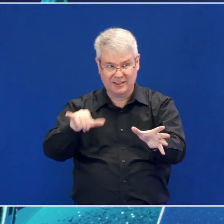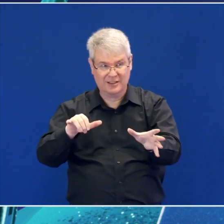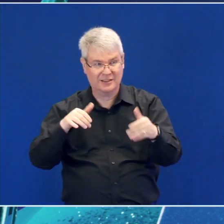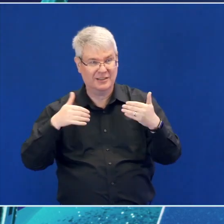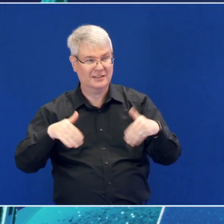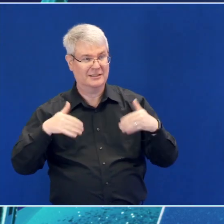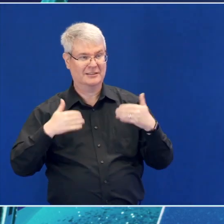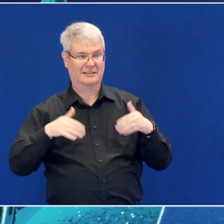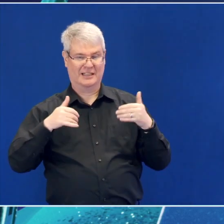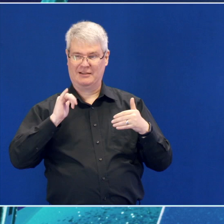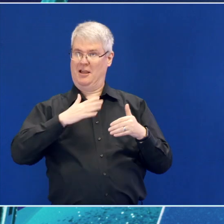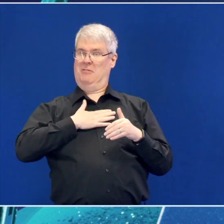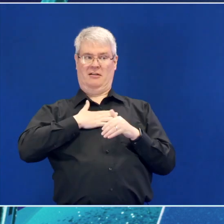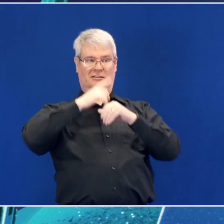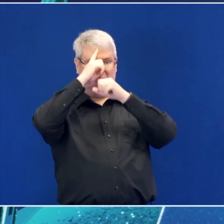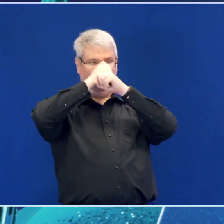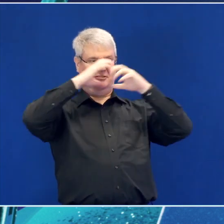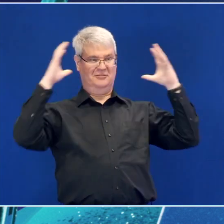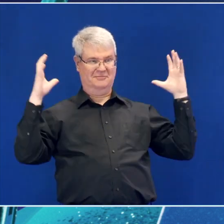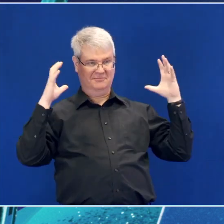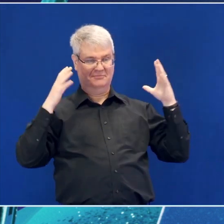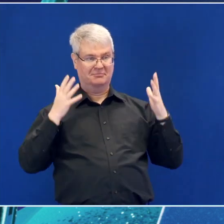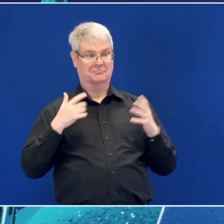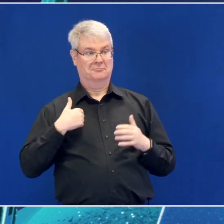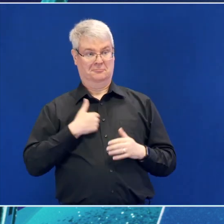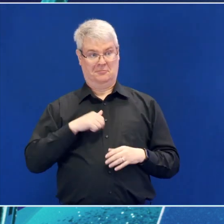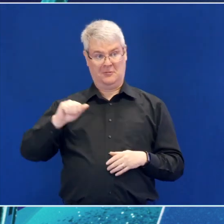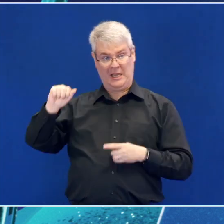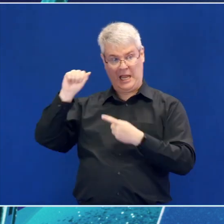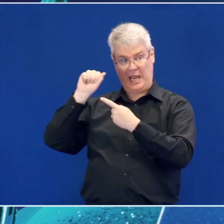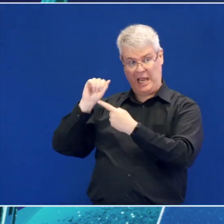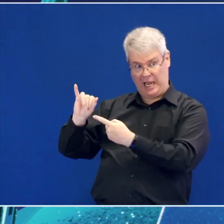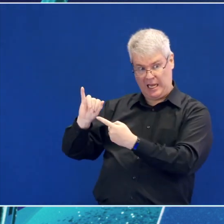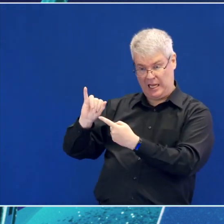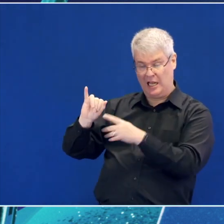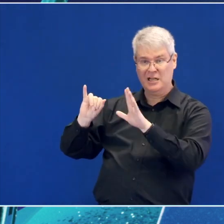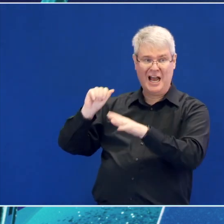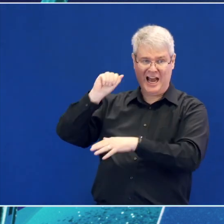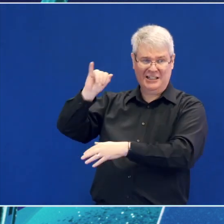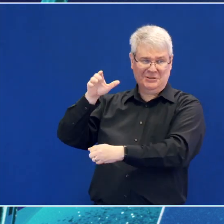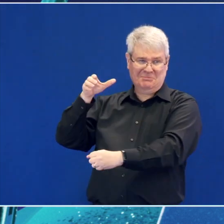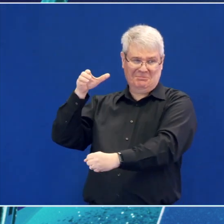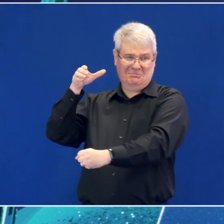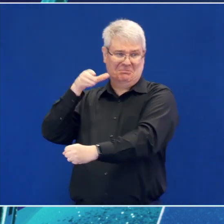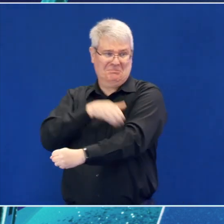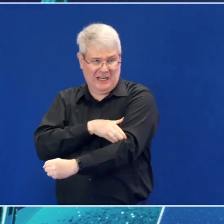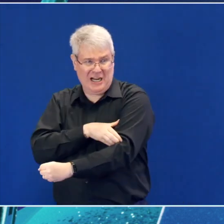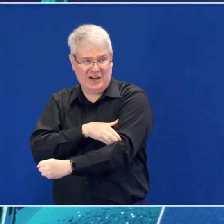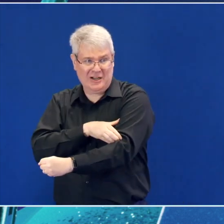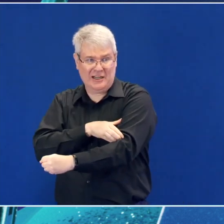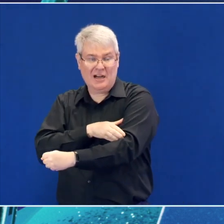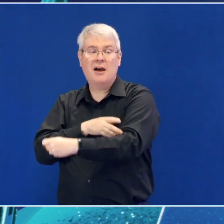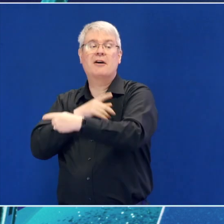and using the AI where the AI is powerful and using our little approaches where that's more appropriate.